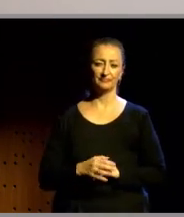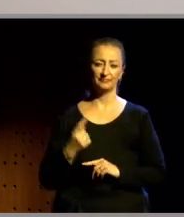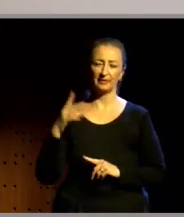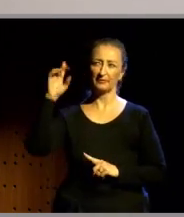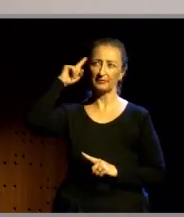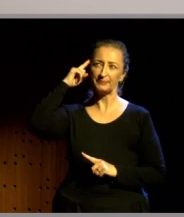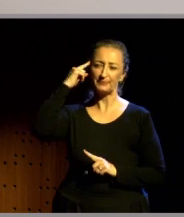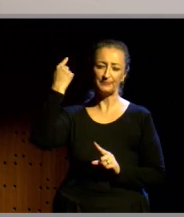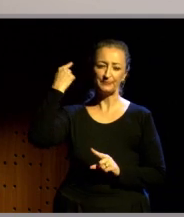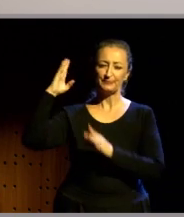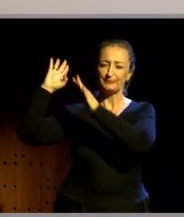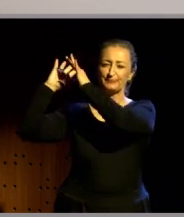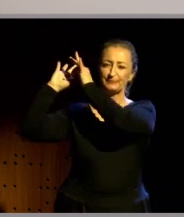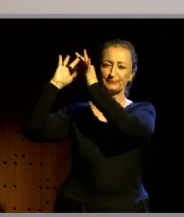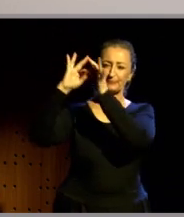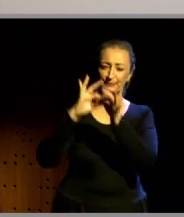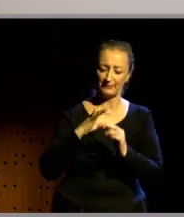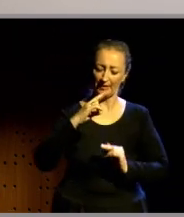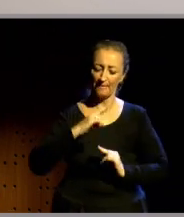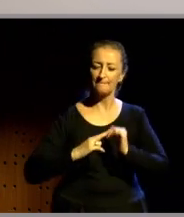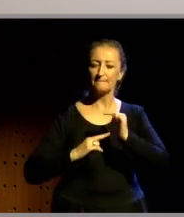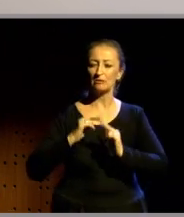and continued to build on those traditions.